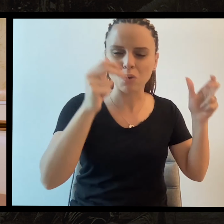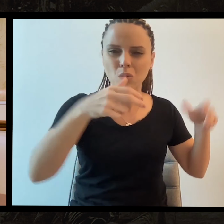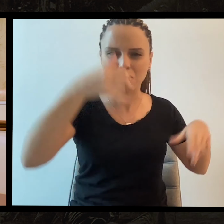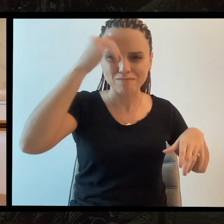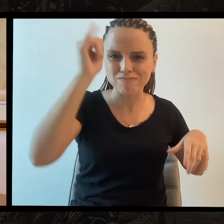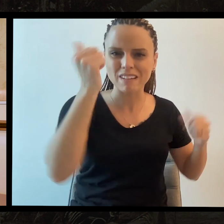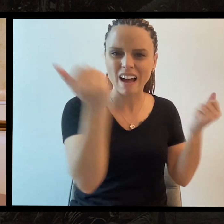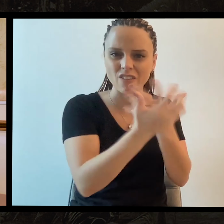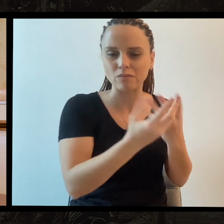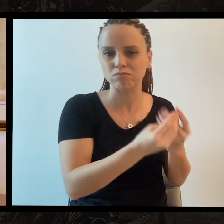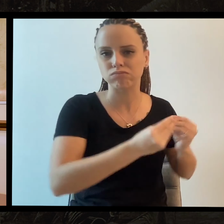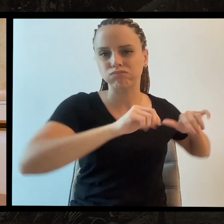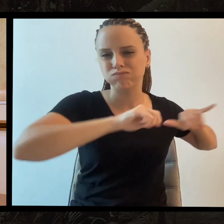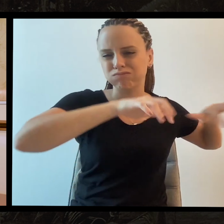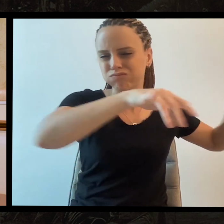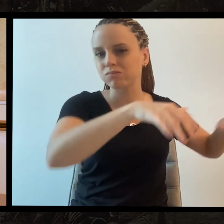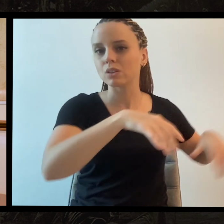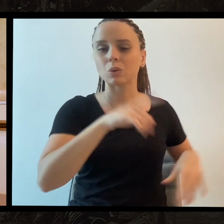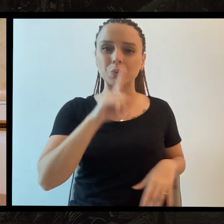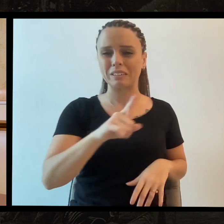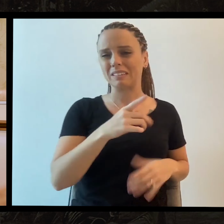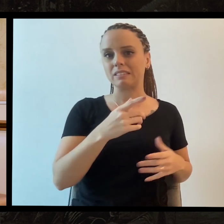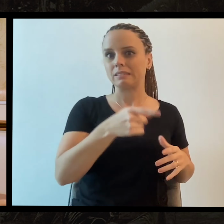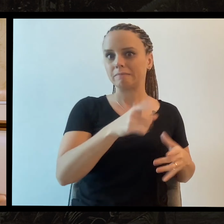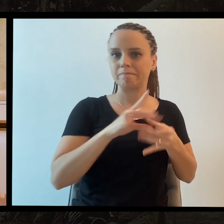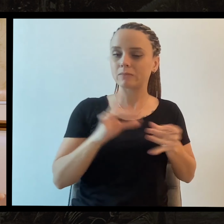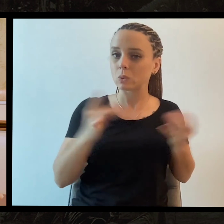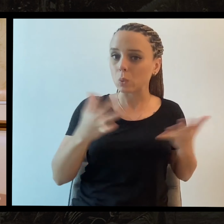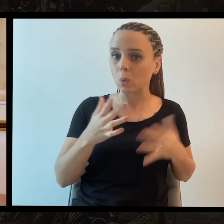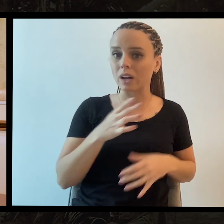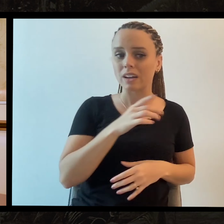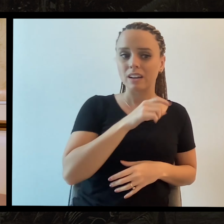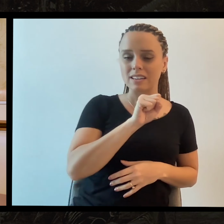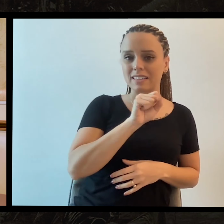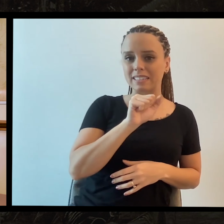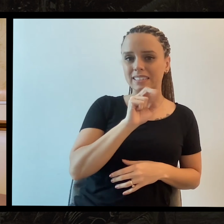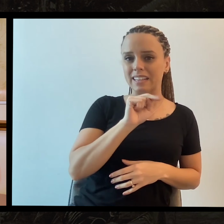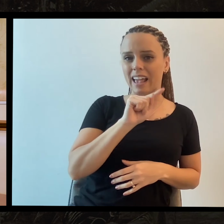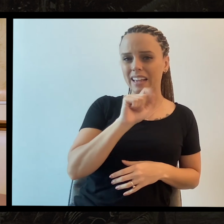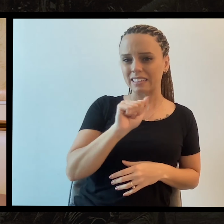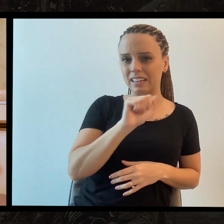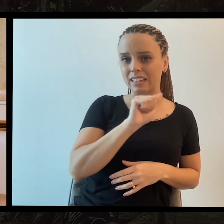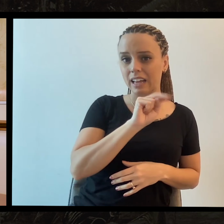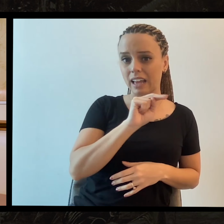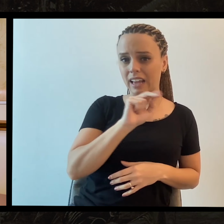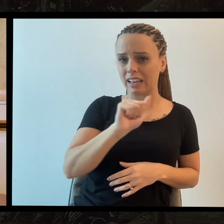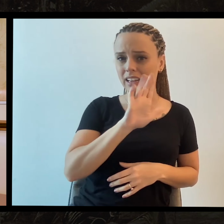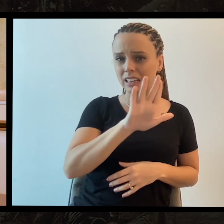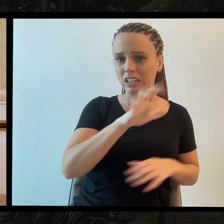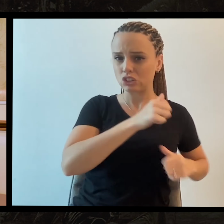Basically, what he's saying is that Santa Anna's army had basically ruined everything around San Antonio, and they really destroyed the homes and the property